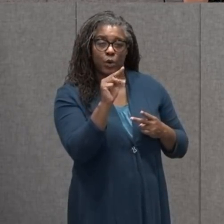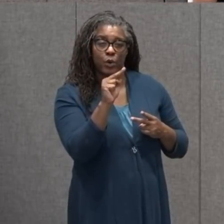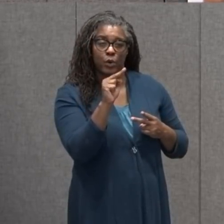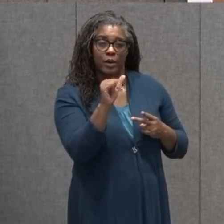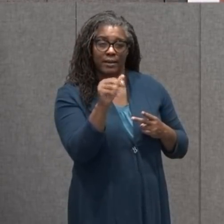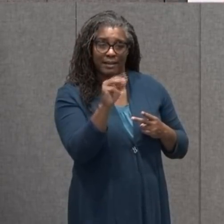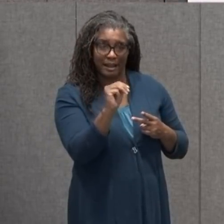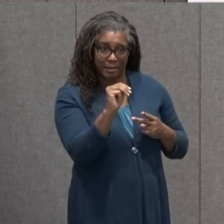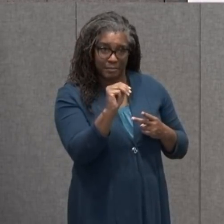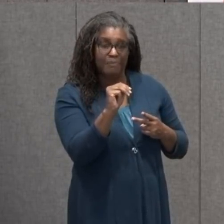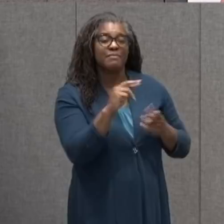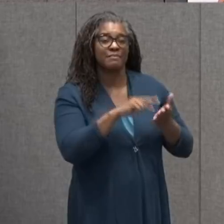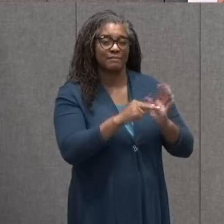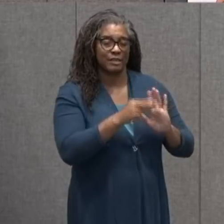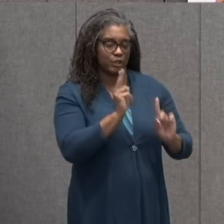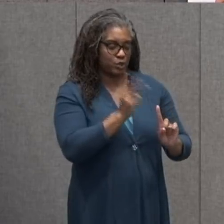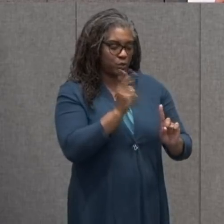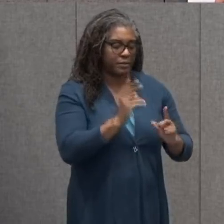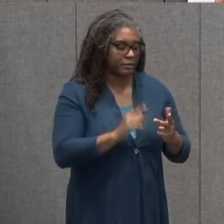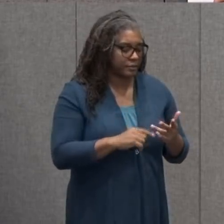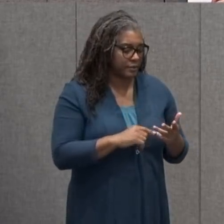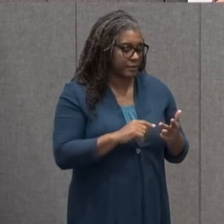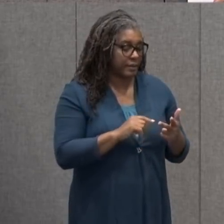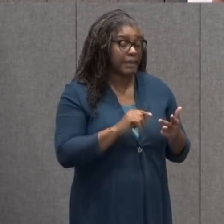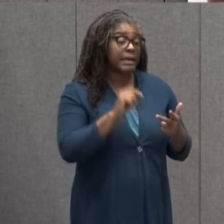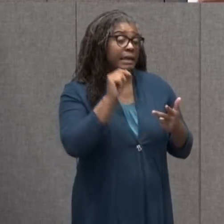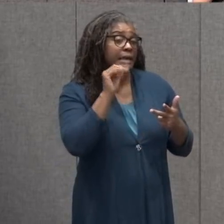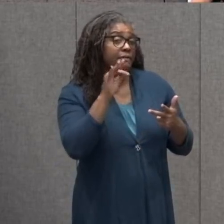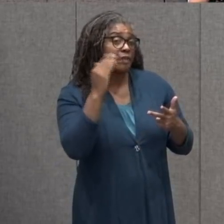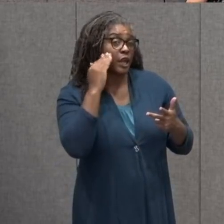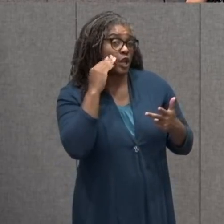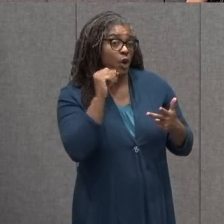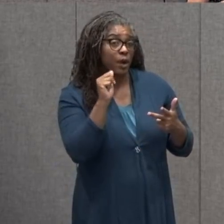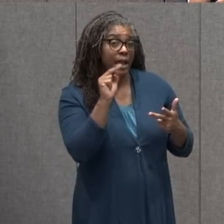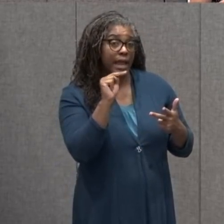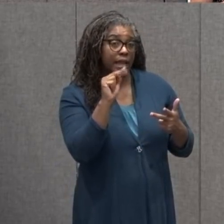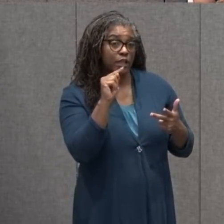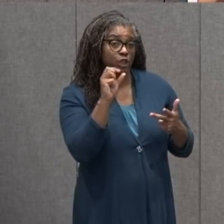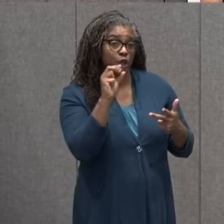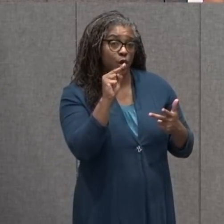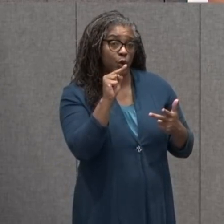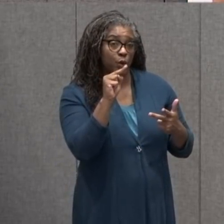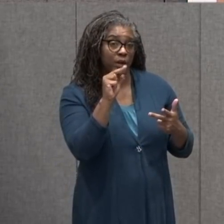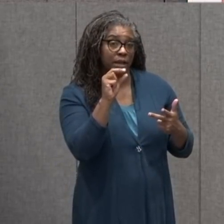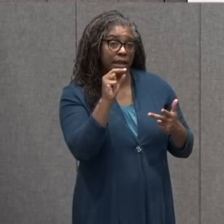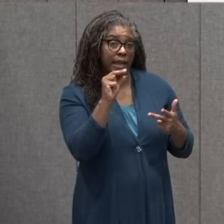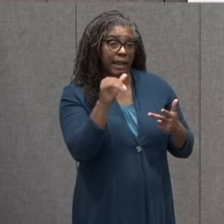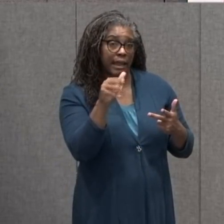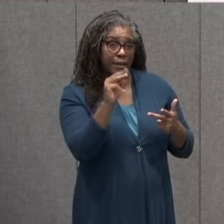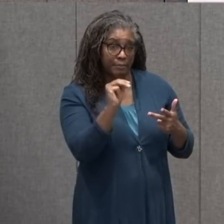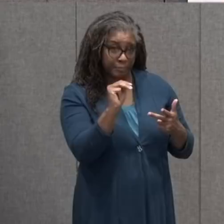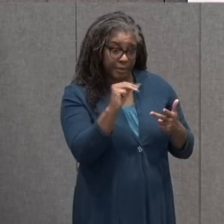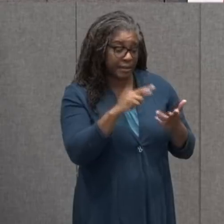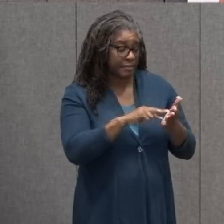If they can tell you an antonym, which means the opposite, they get another two points.